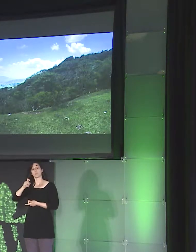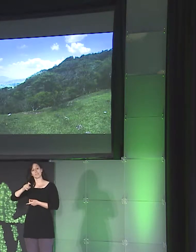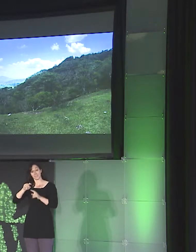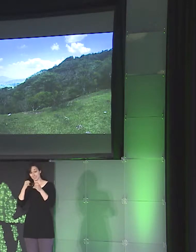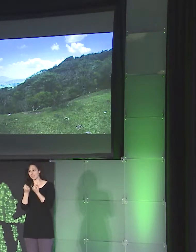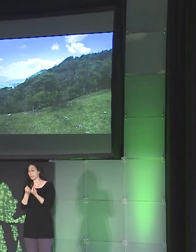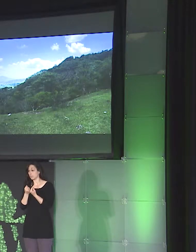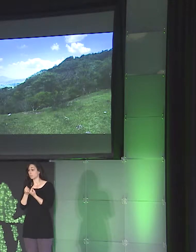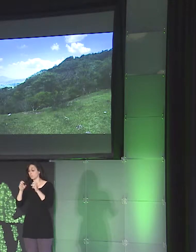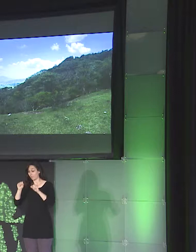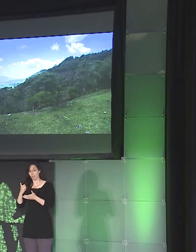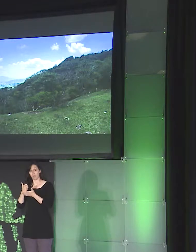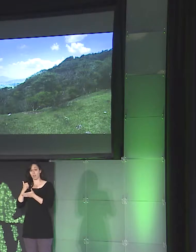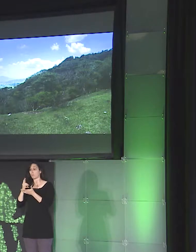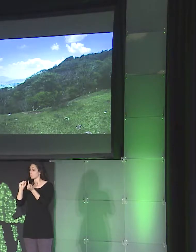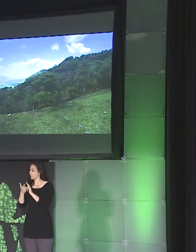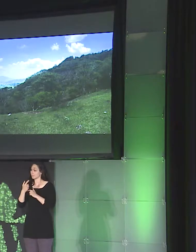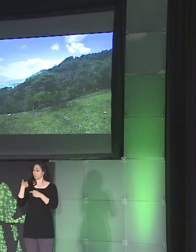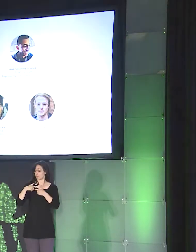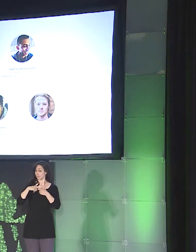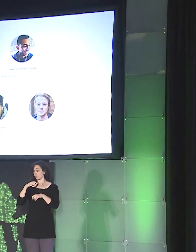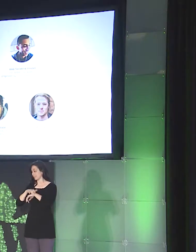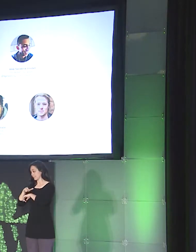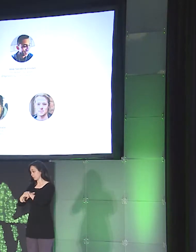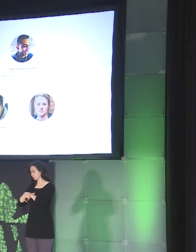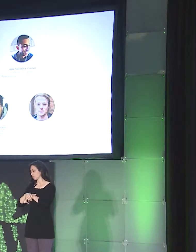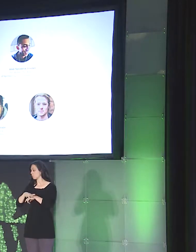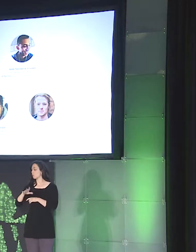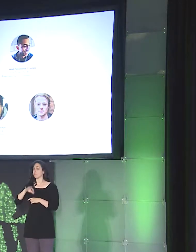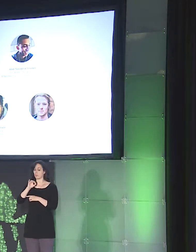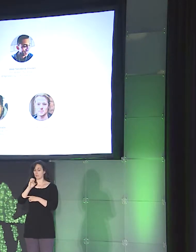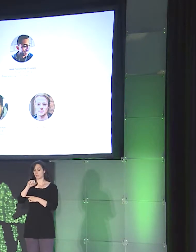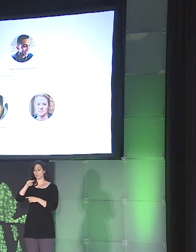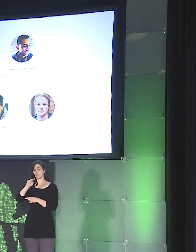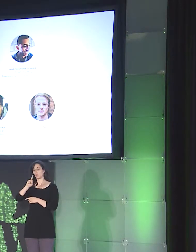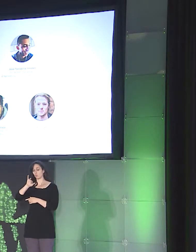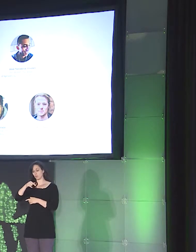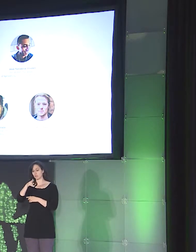could help us translate from Spanish to English. We found Enrique, who provided to be